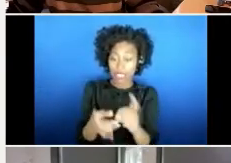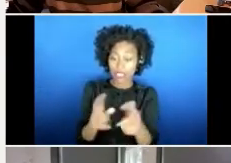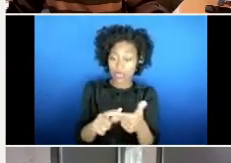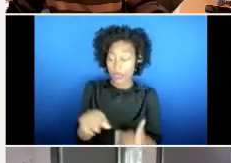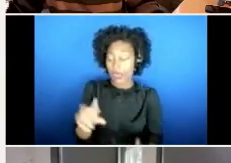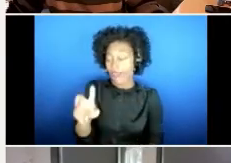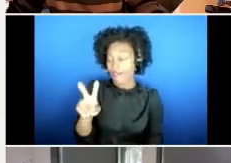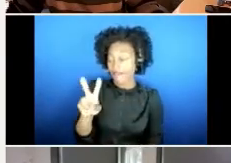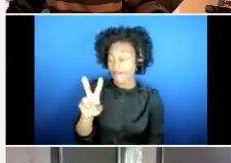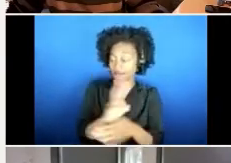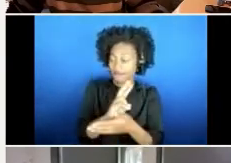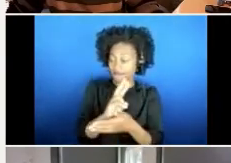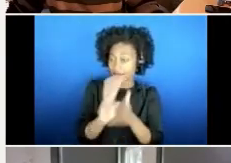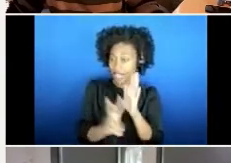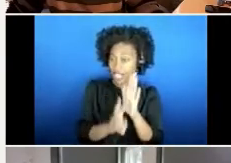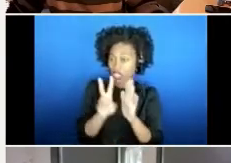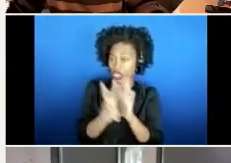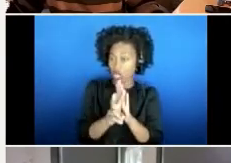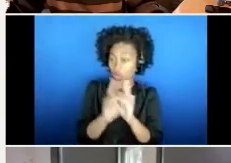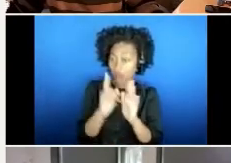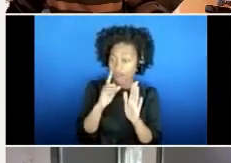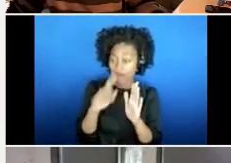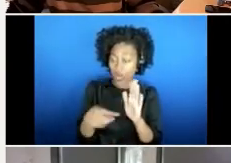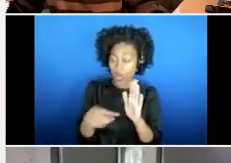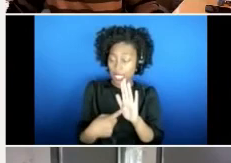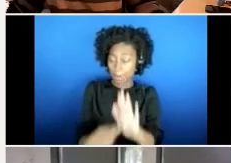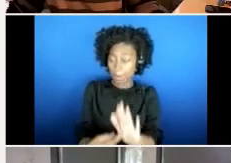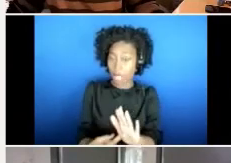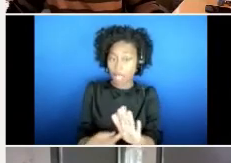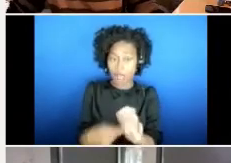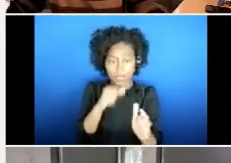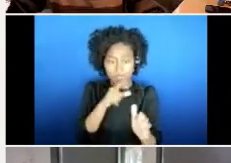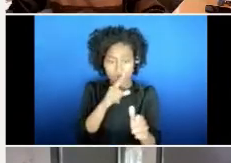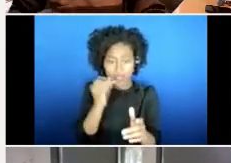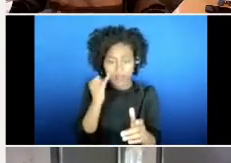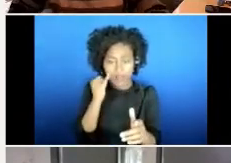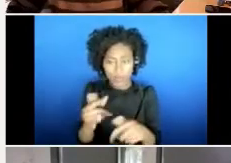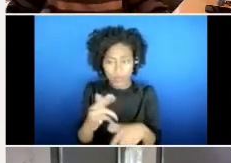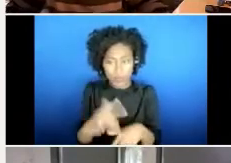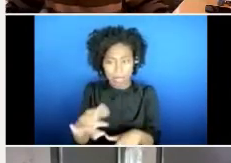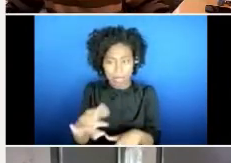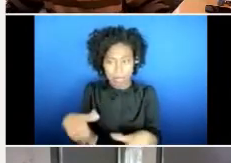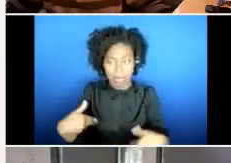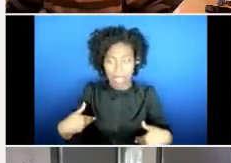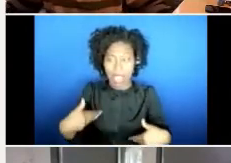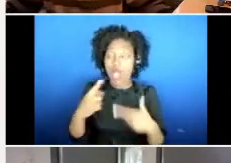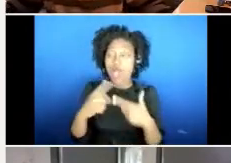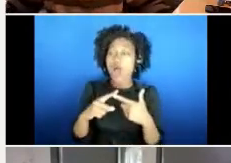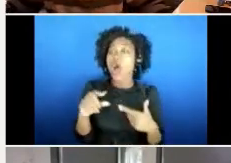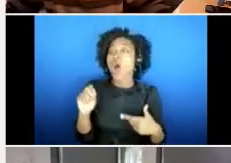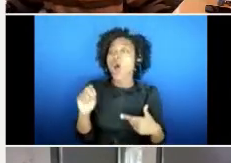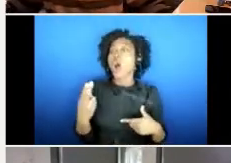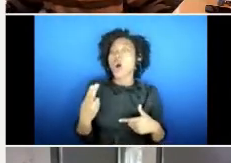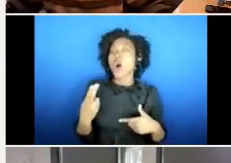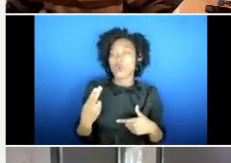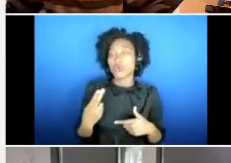know if that's something you cover for today. 14:43:01 >> BIDYUT: So yeah our website does